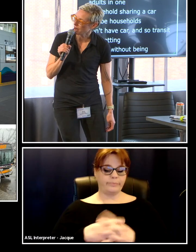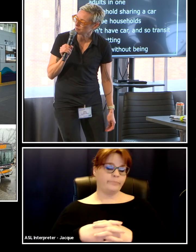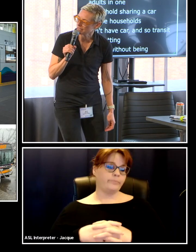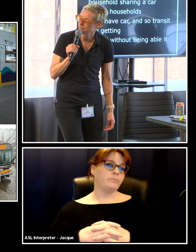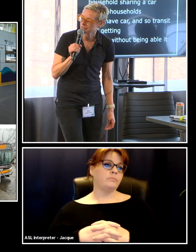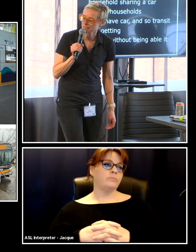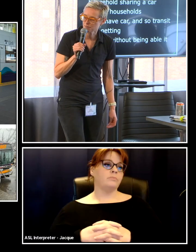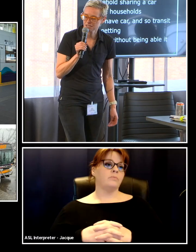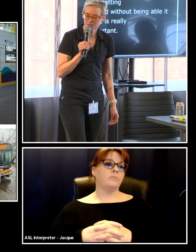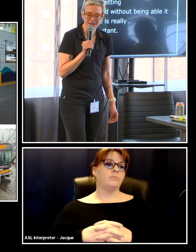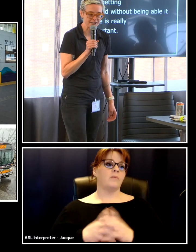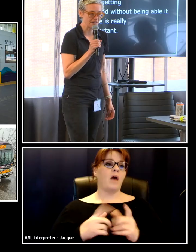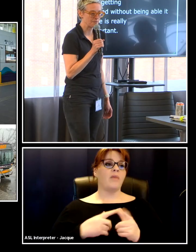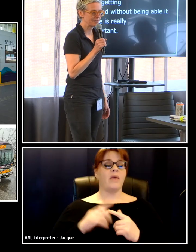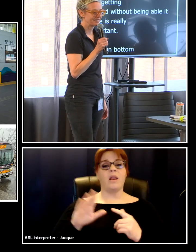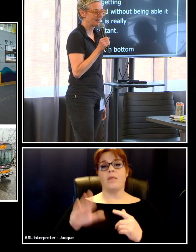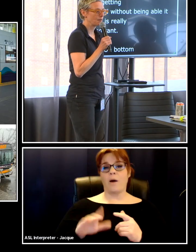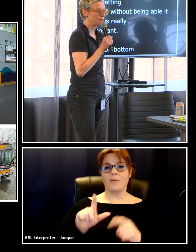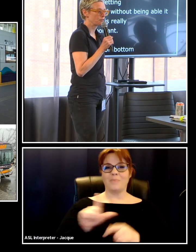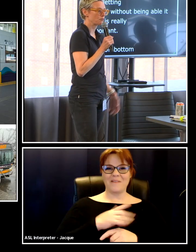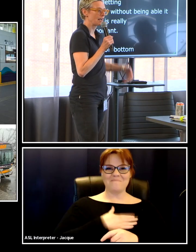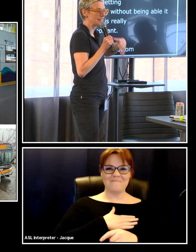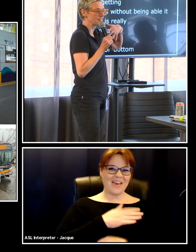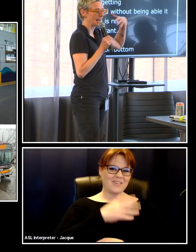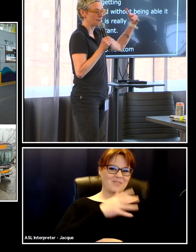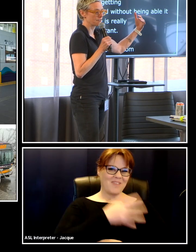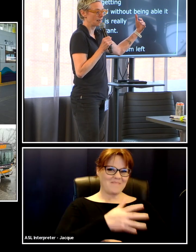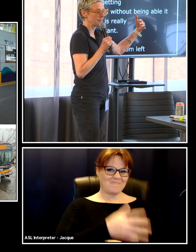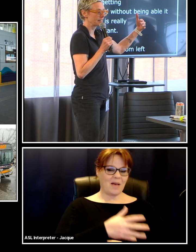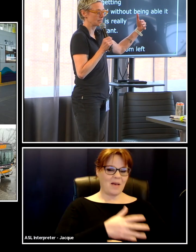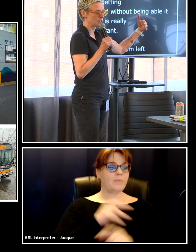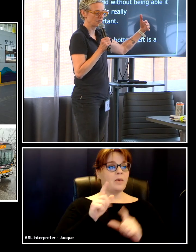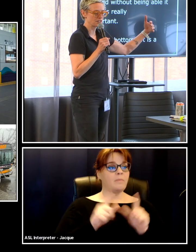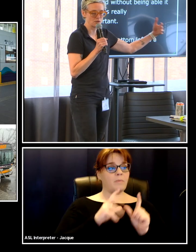bottom left is a picture of my grandma. Um folks who are aging out of driving and especially as the